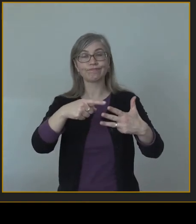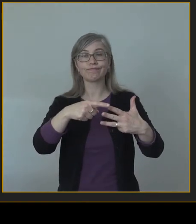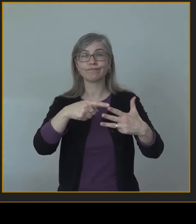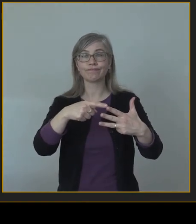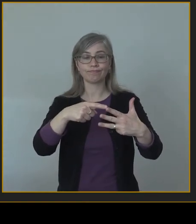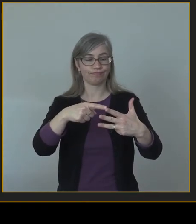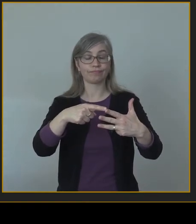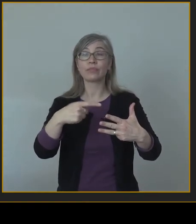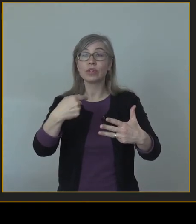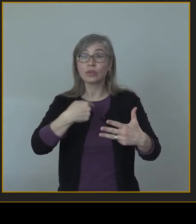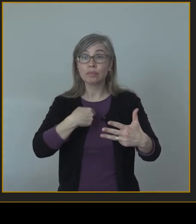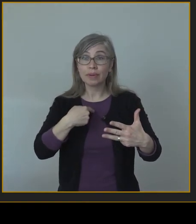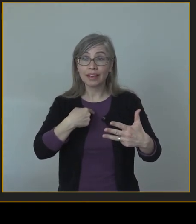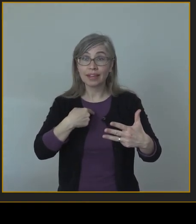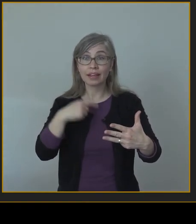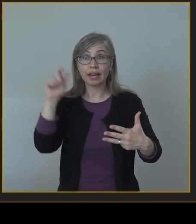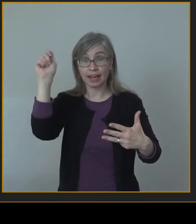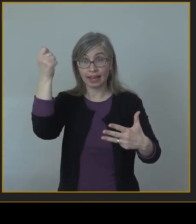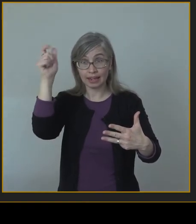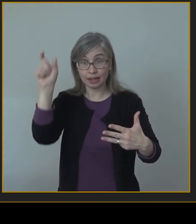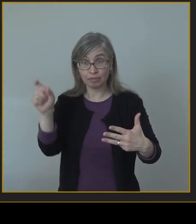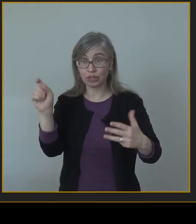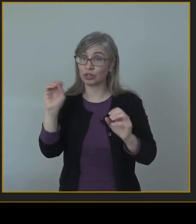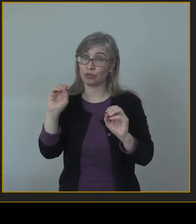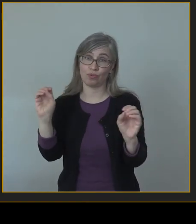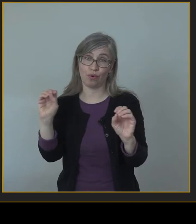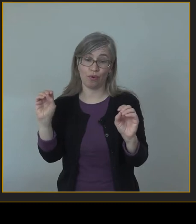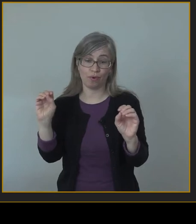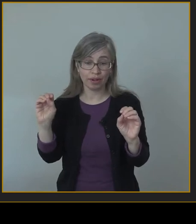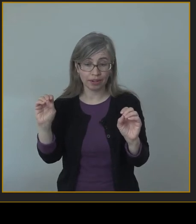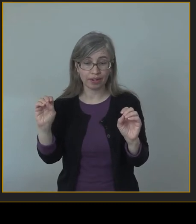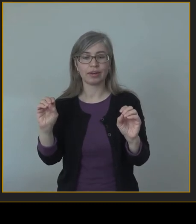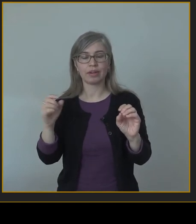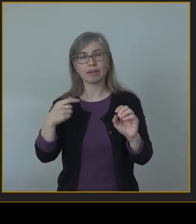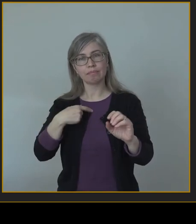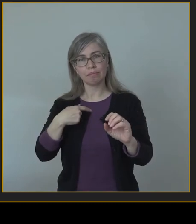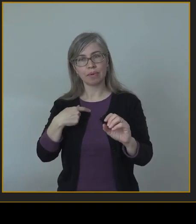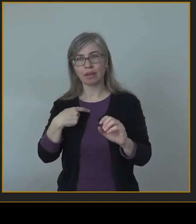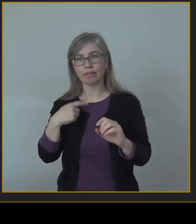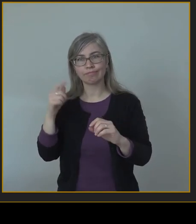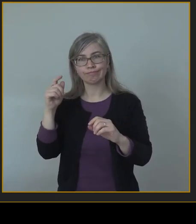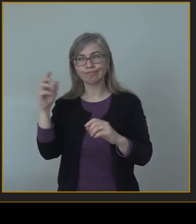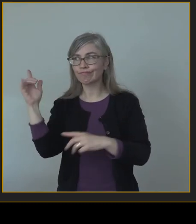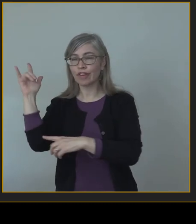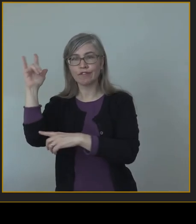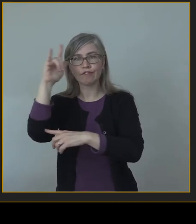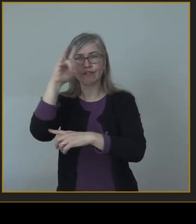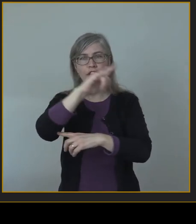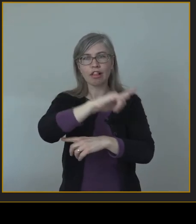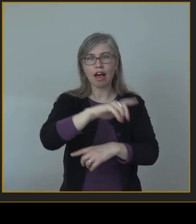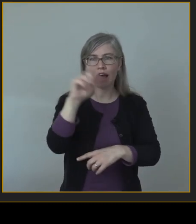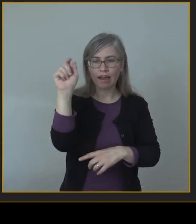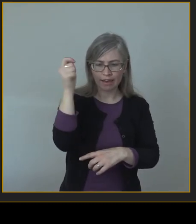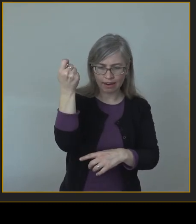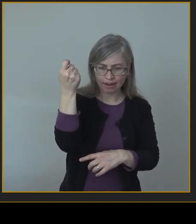For the second reason, take my own perspective as a foreign linguist: I would like to come to Kenya